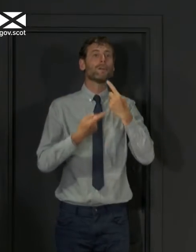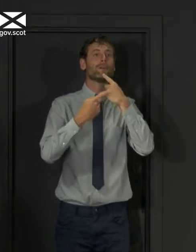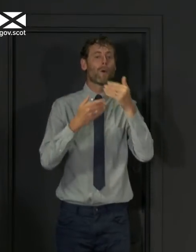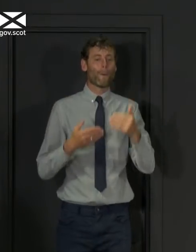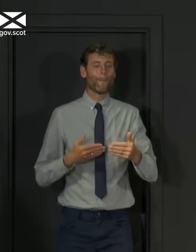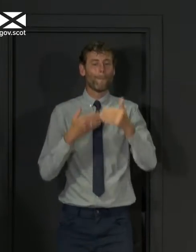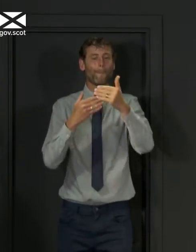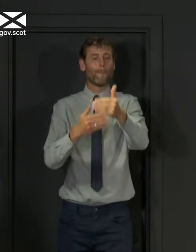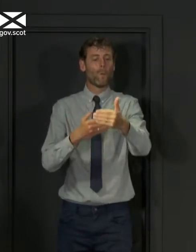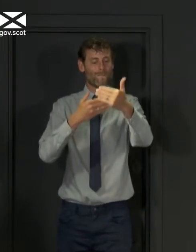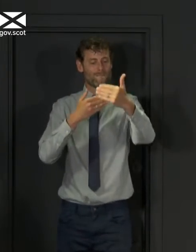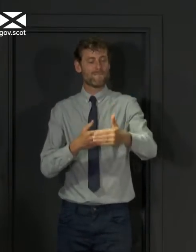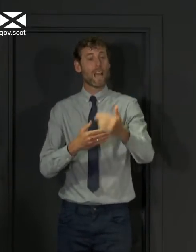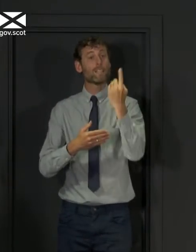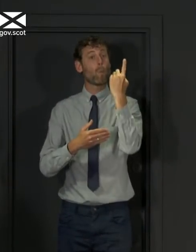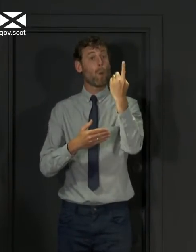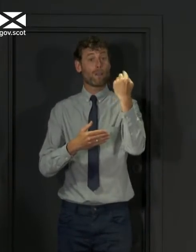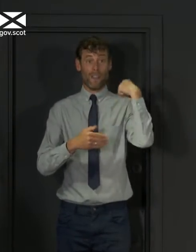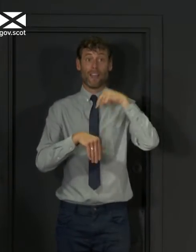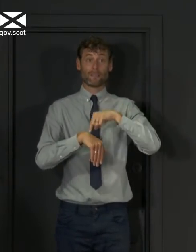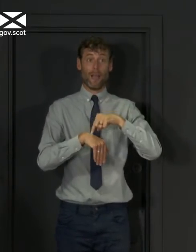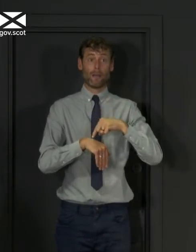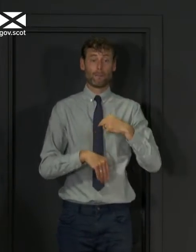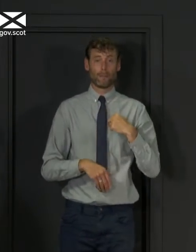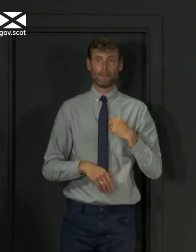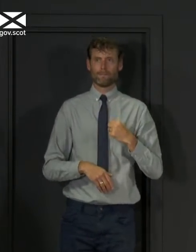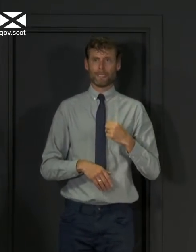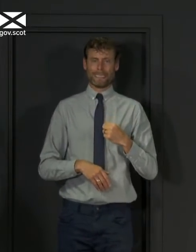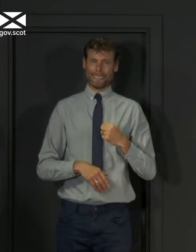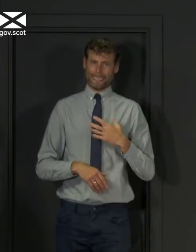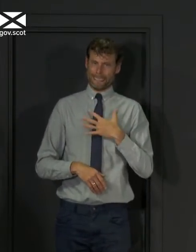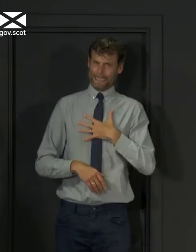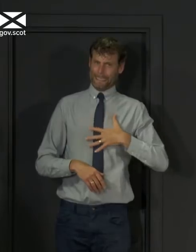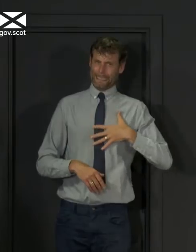anxious about that. I still feel anxious about these changes. Because I know how easy it